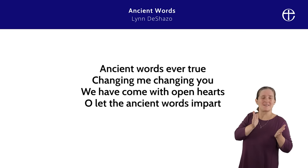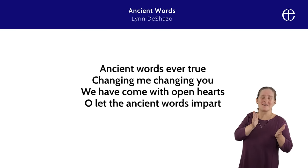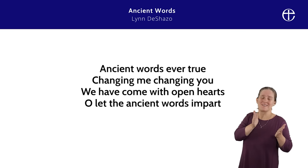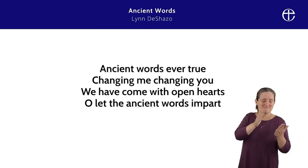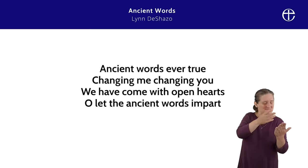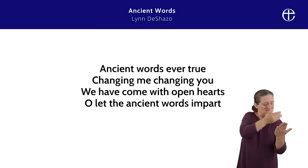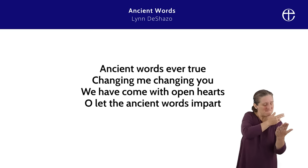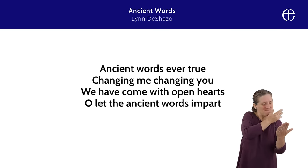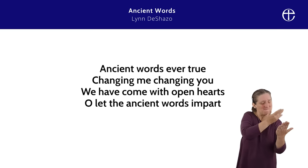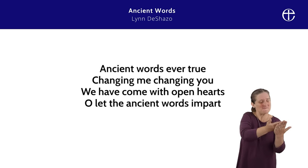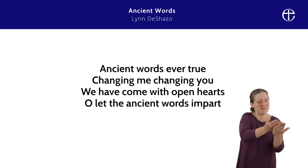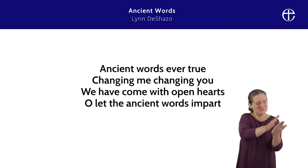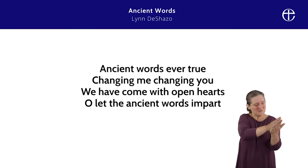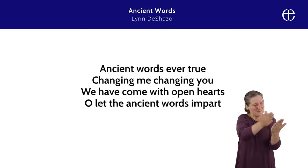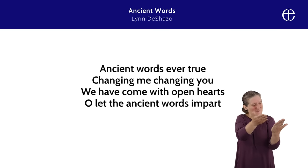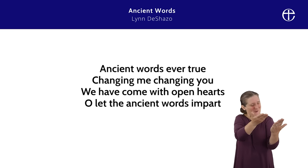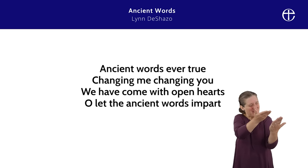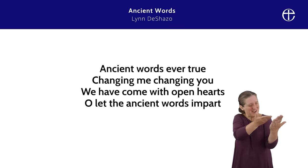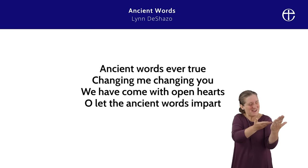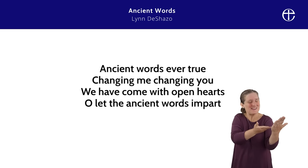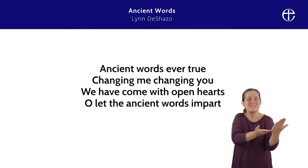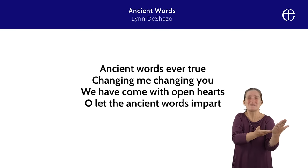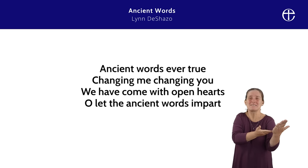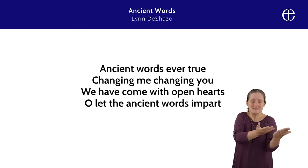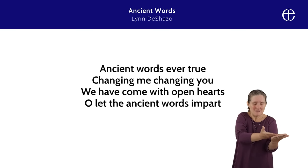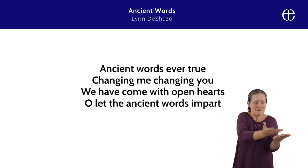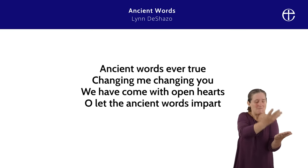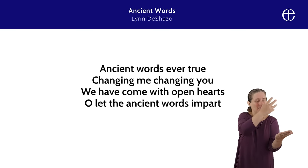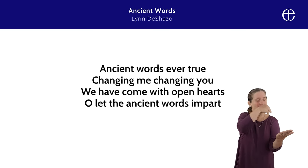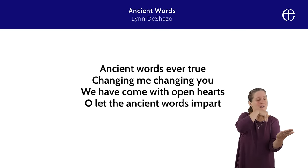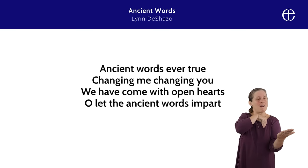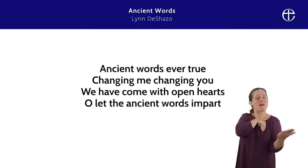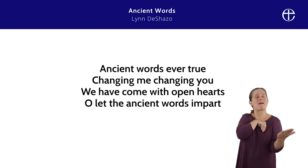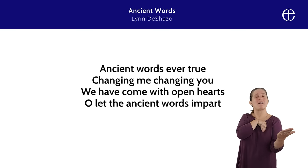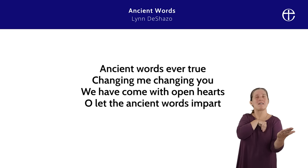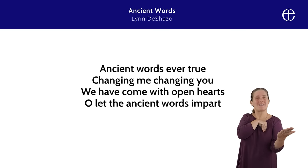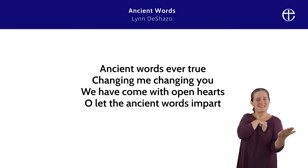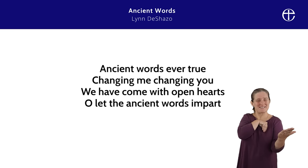O let the ancient words impart